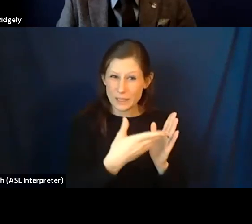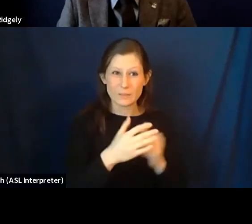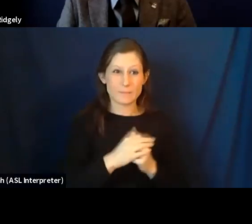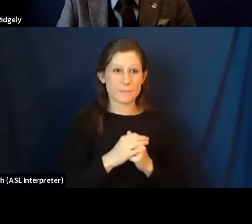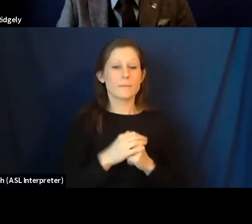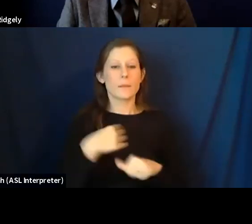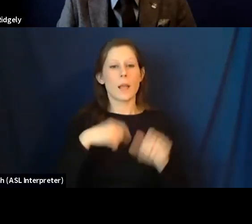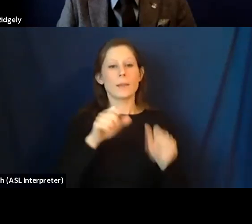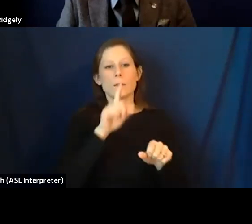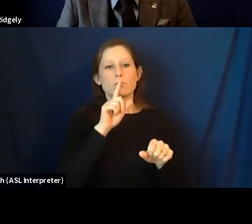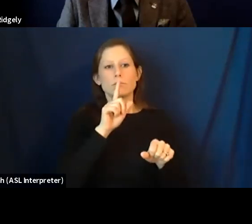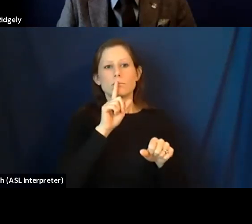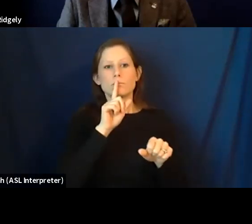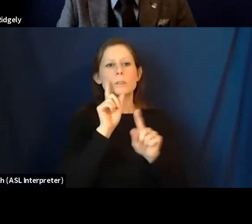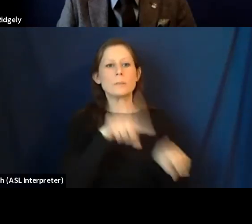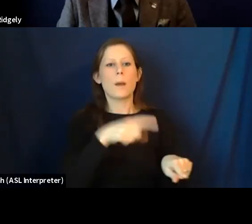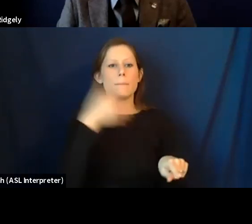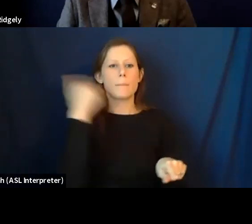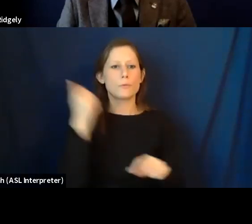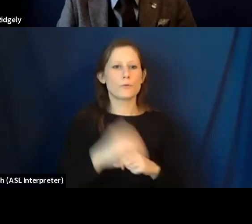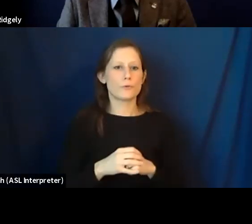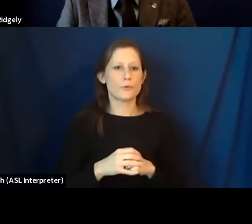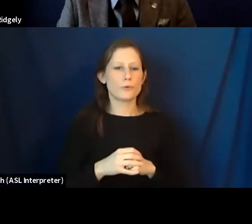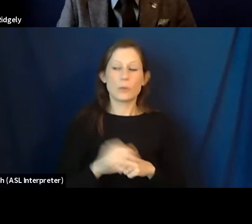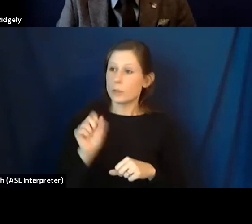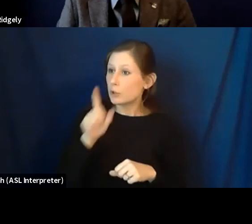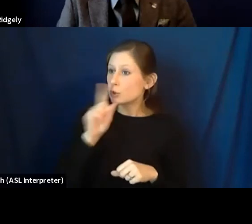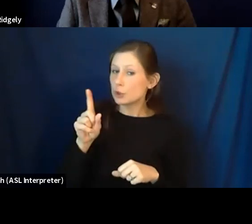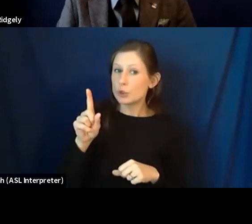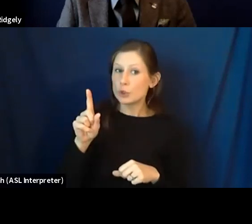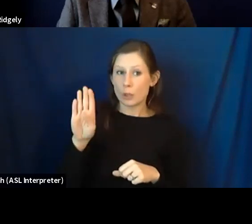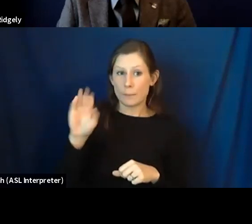respond to it better i think yeah beatrice i can turn your microphone on if you wanna